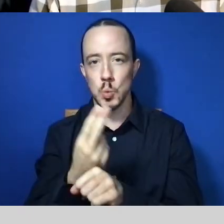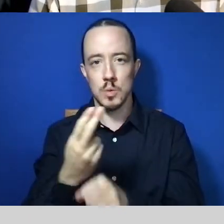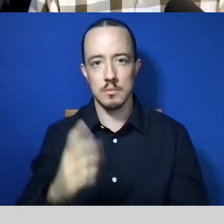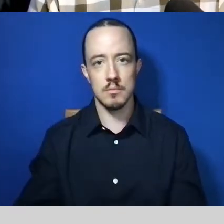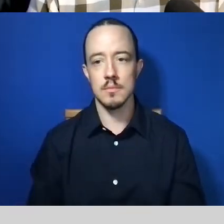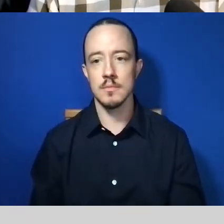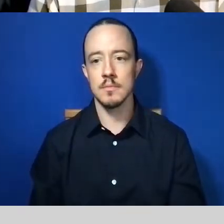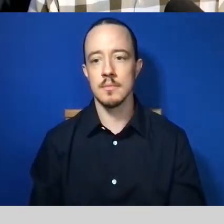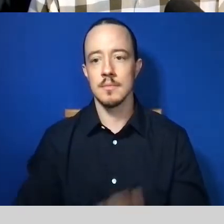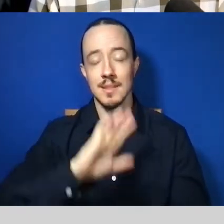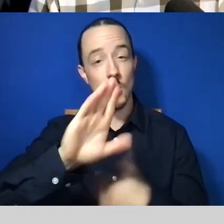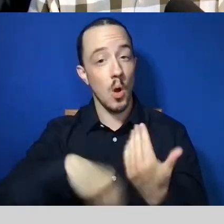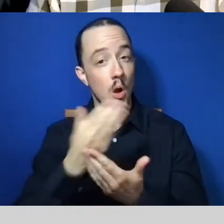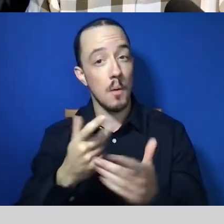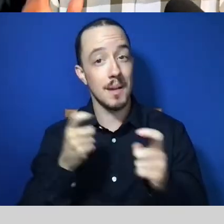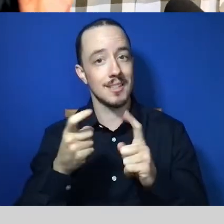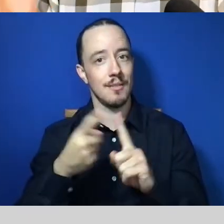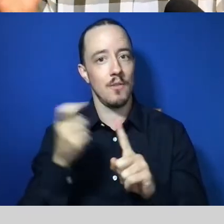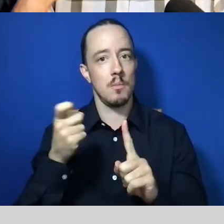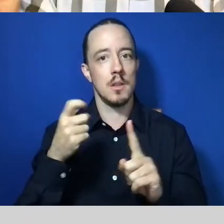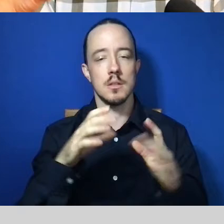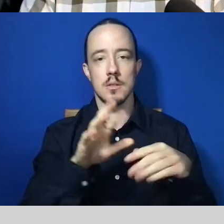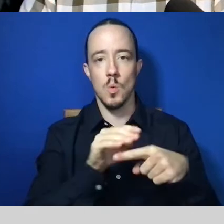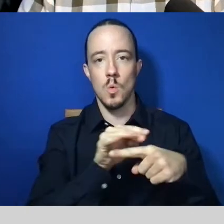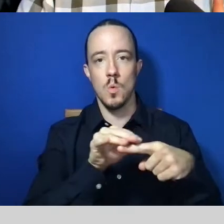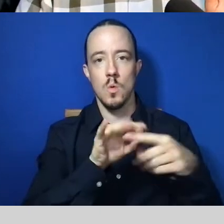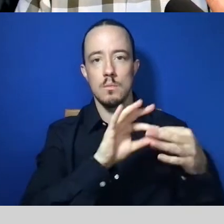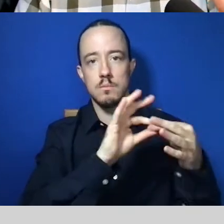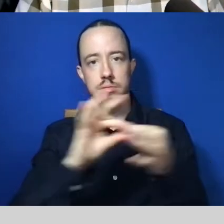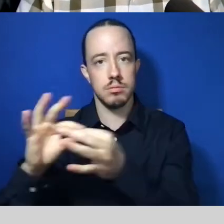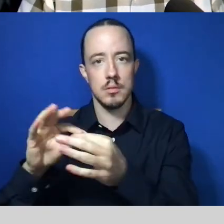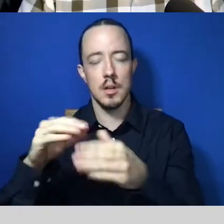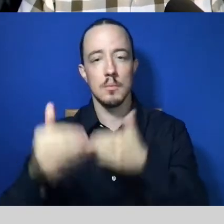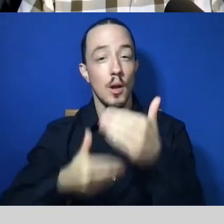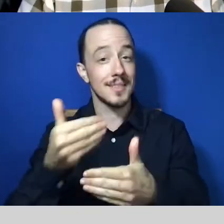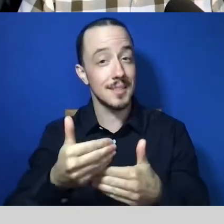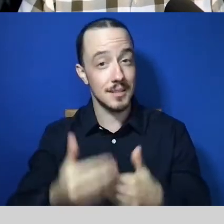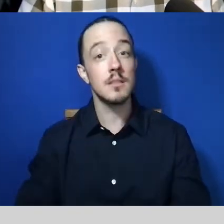CodePipeline and CodeBuild process. So as that gets released, we get a notification via a Lambda